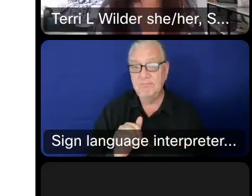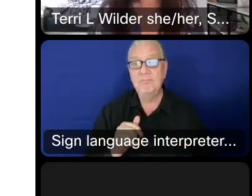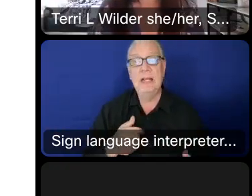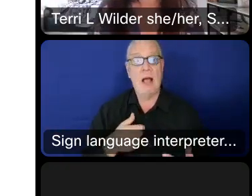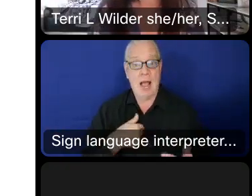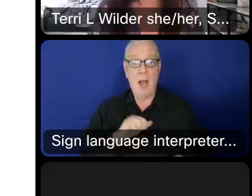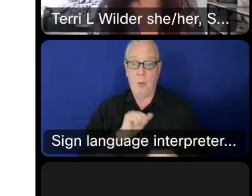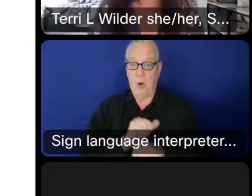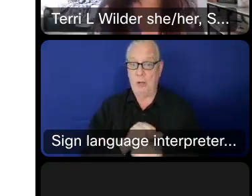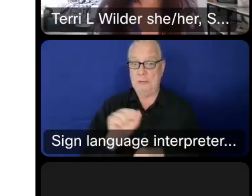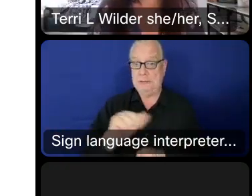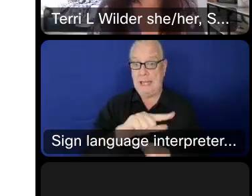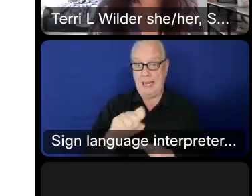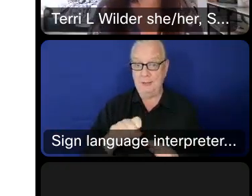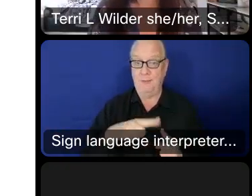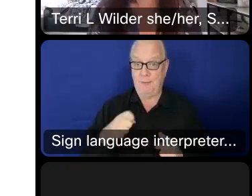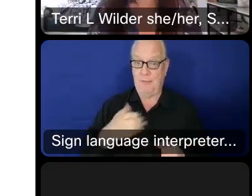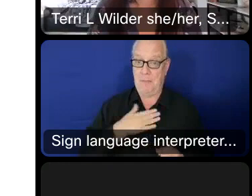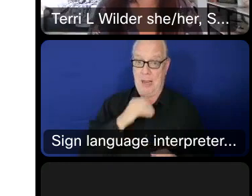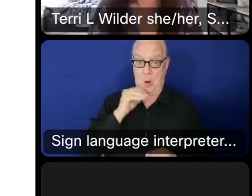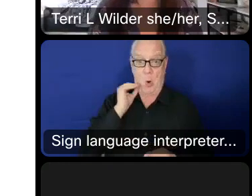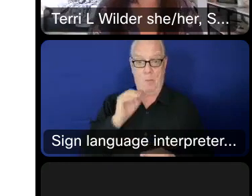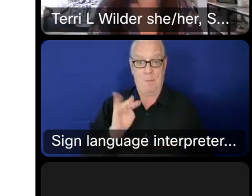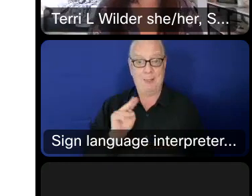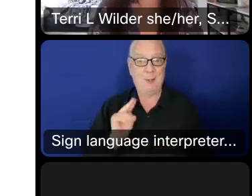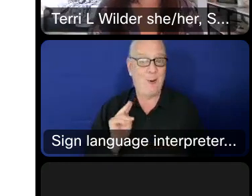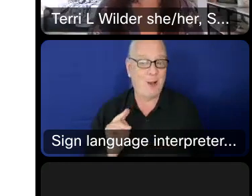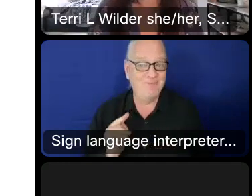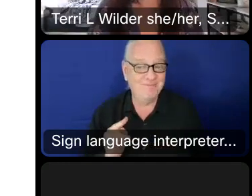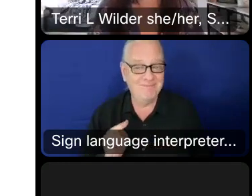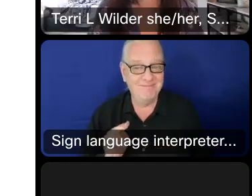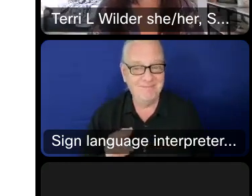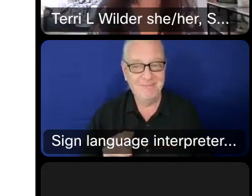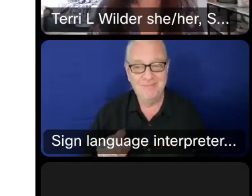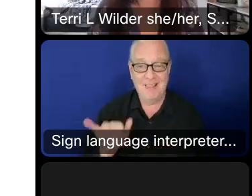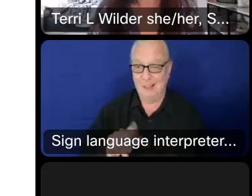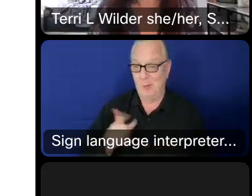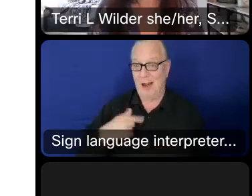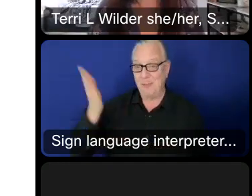Sage from Minnesota. I'm coming to you from today. Like I